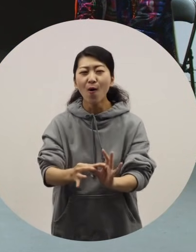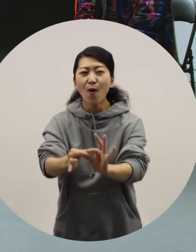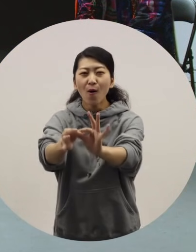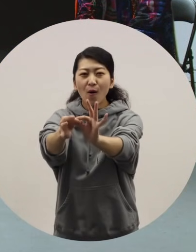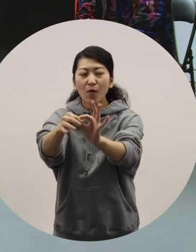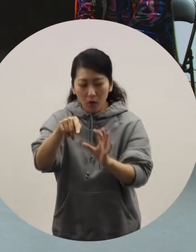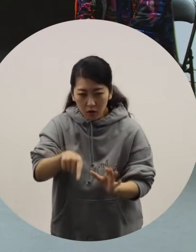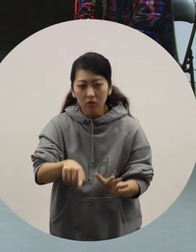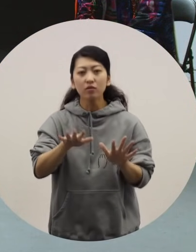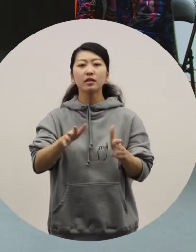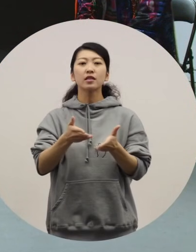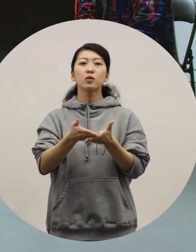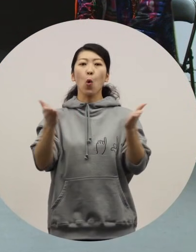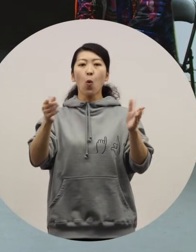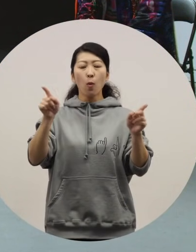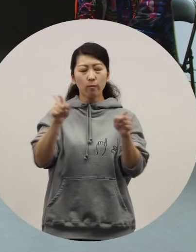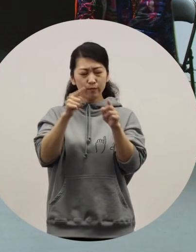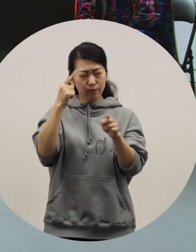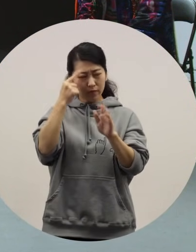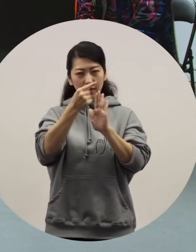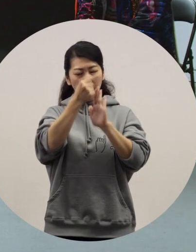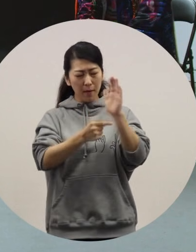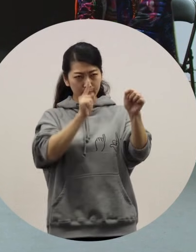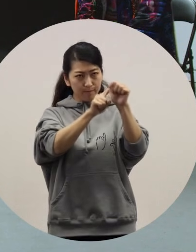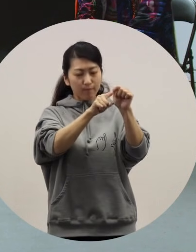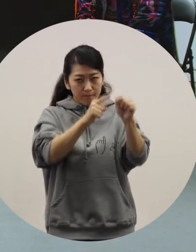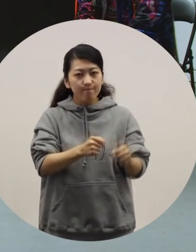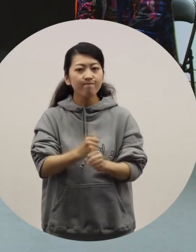That was the concept for the music in this show. [Ochiai] Great.